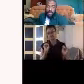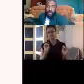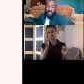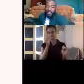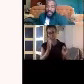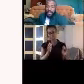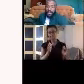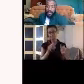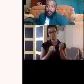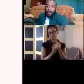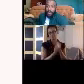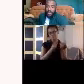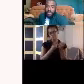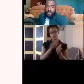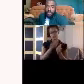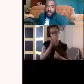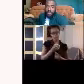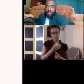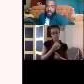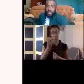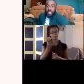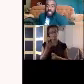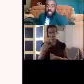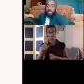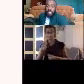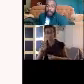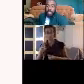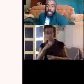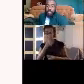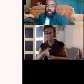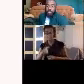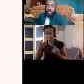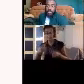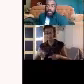the outcome, the goal is, the goal is to be able to be in a space where you can be heard